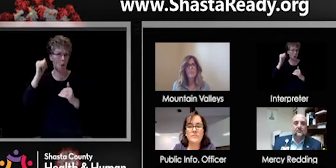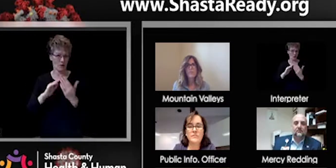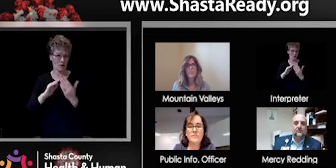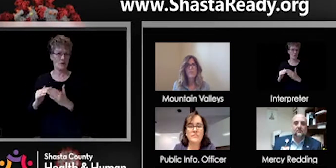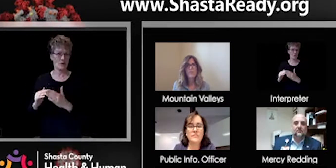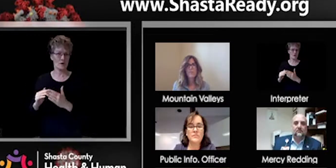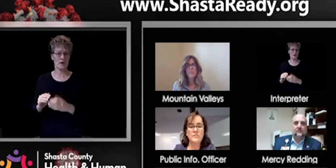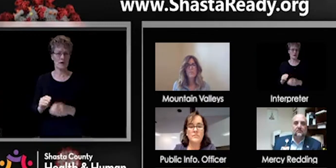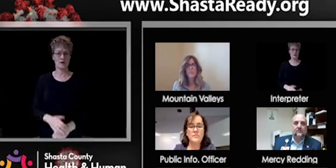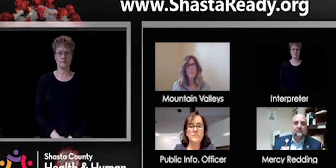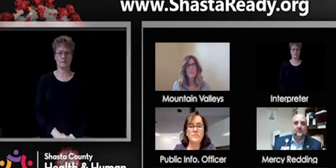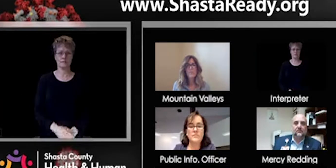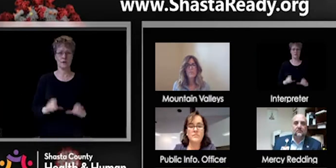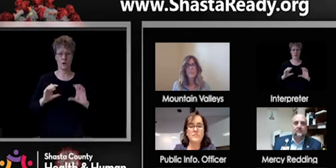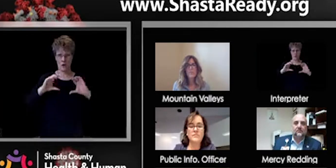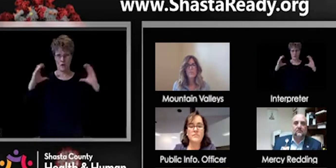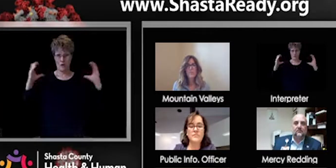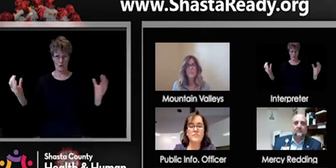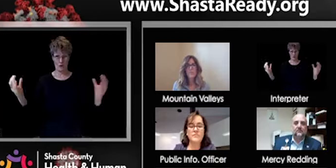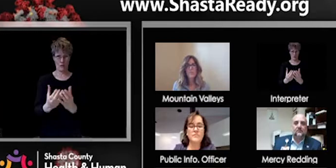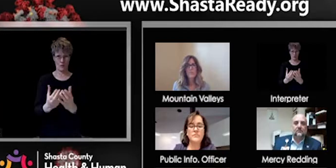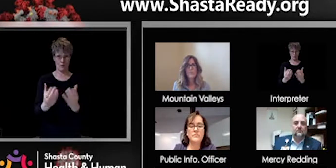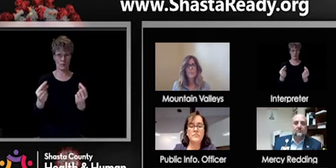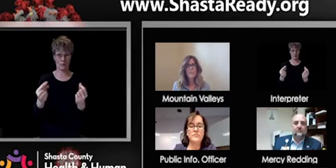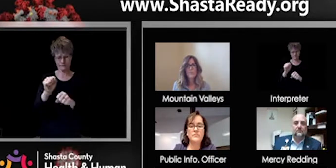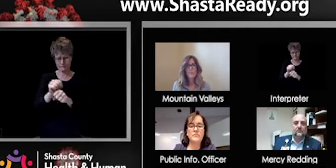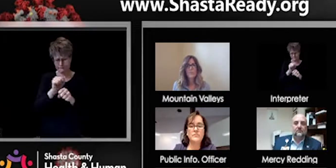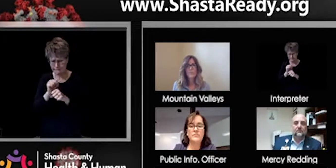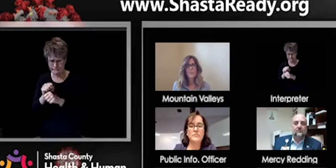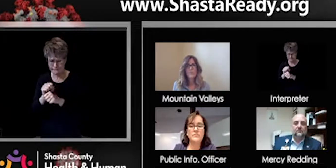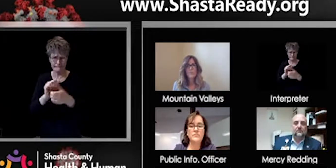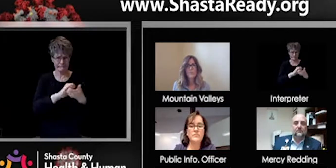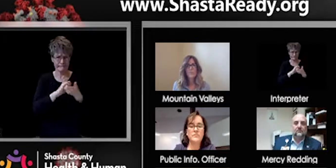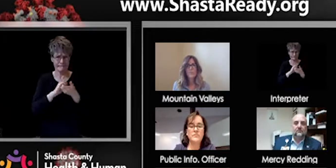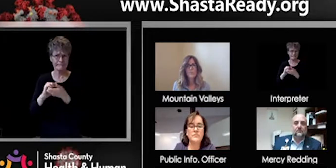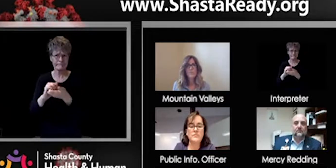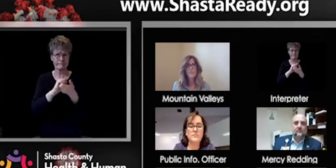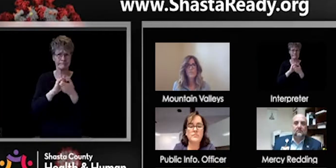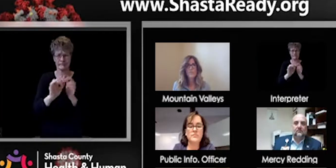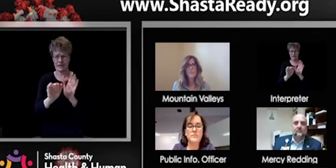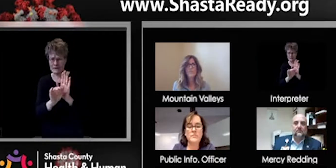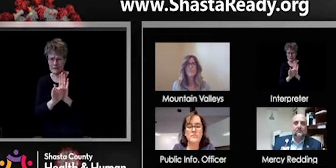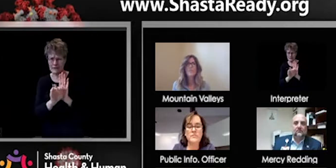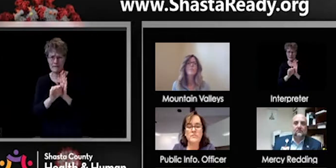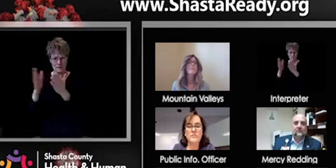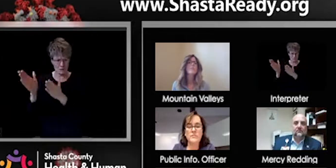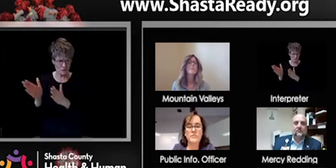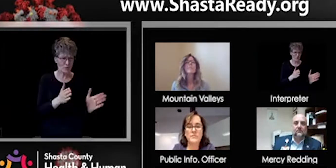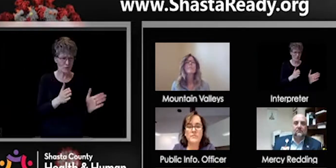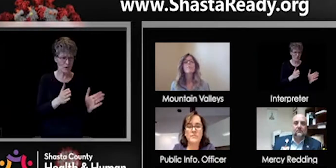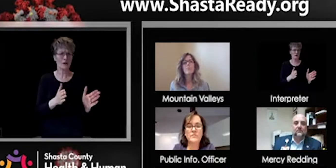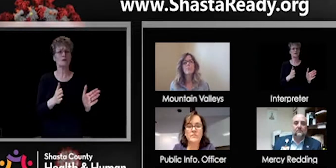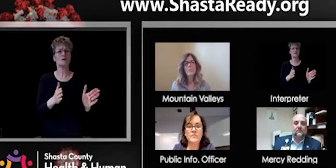plan together and identify strategies and best practices across these sectors to ensure